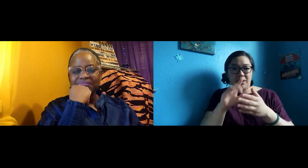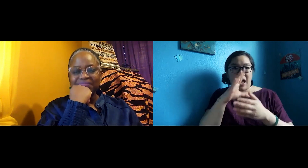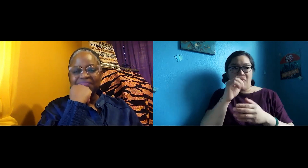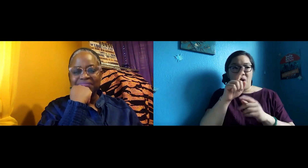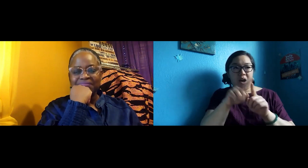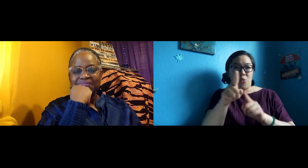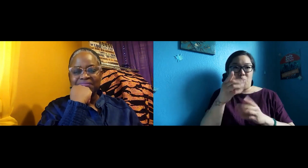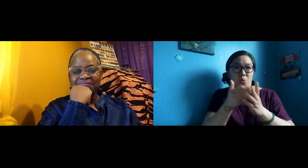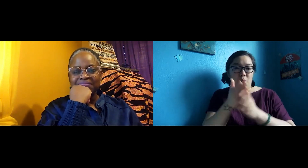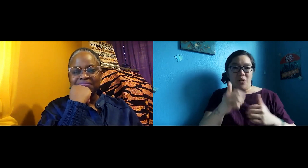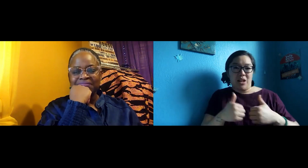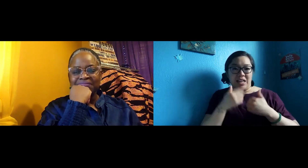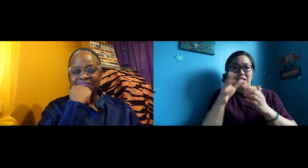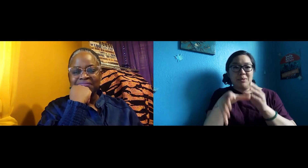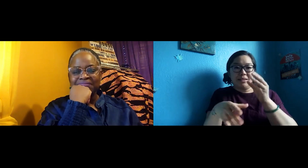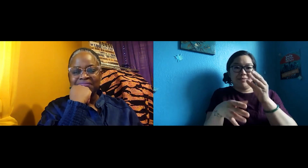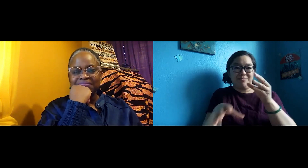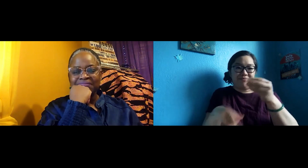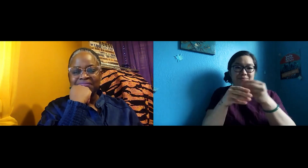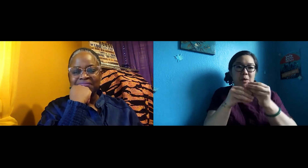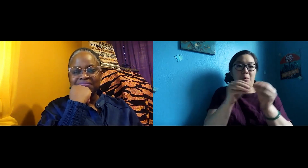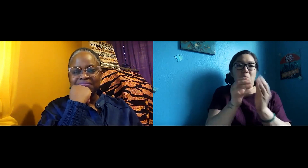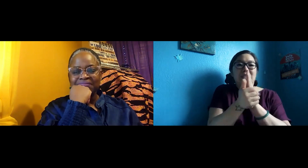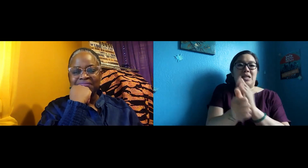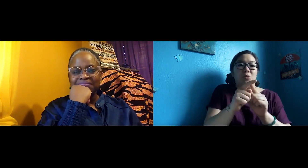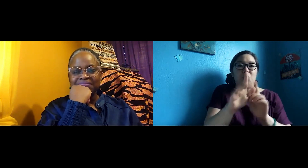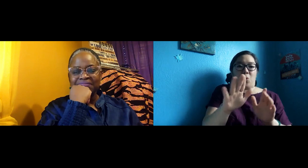not realizing the right one until you look back. Because of your experience, and your passion,